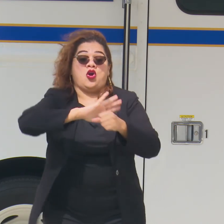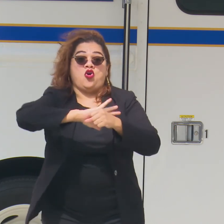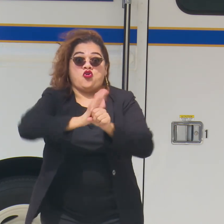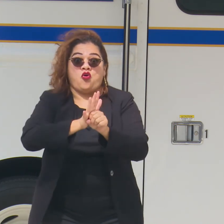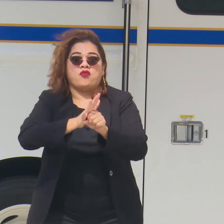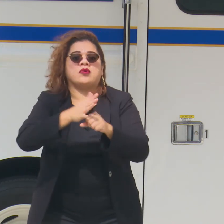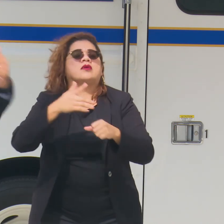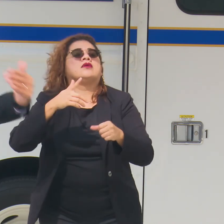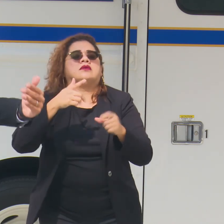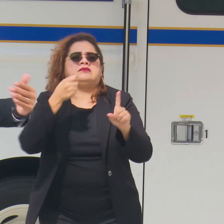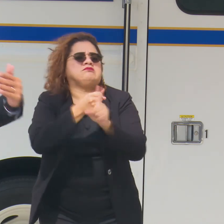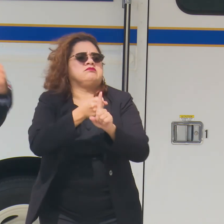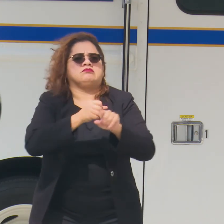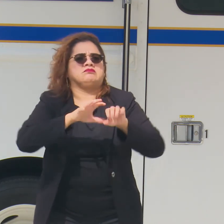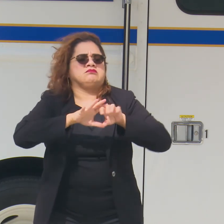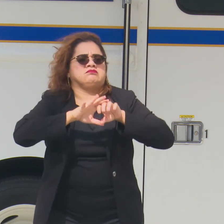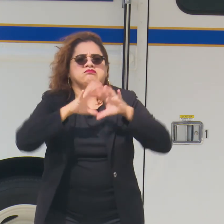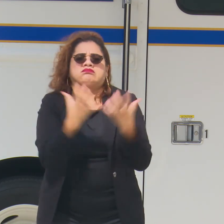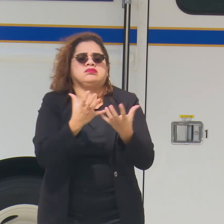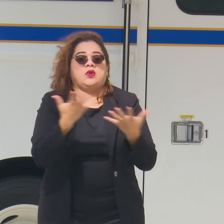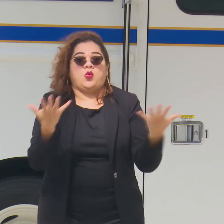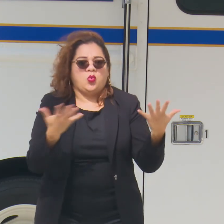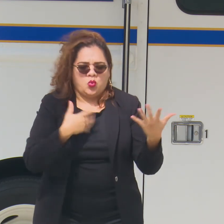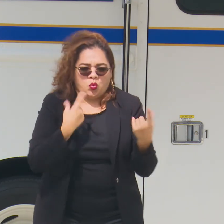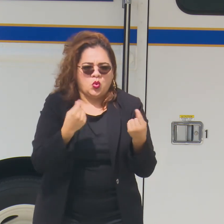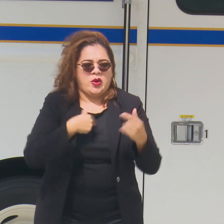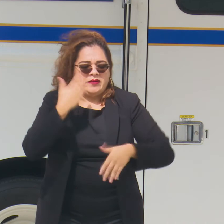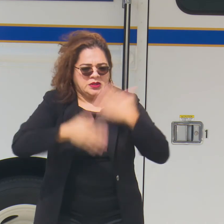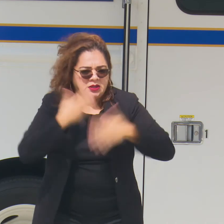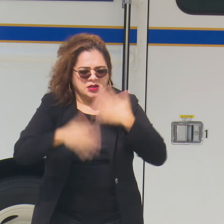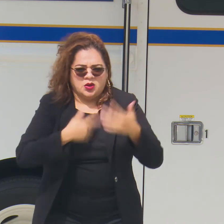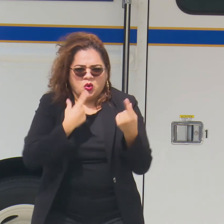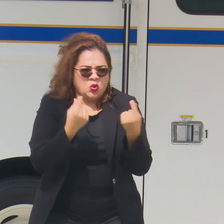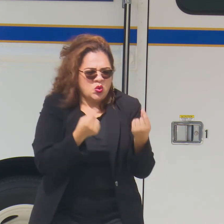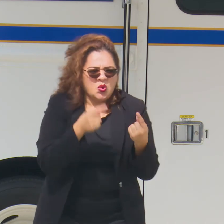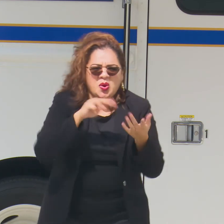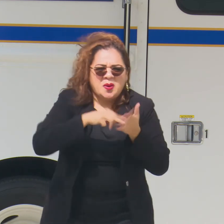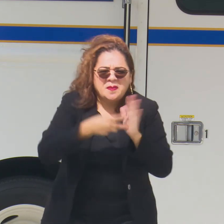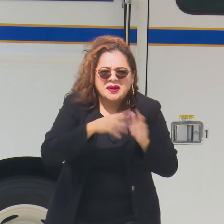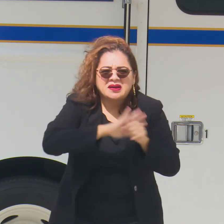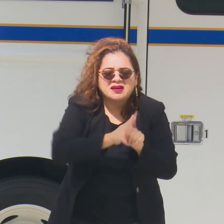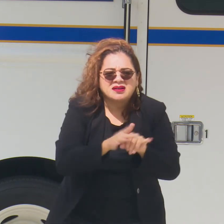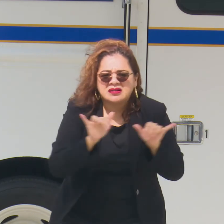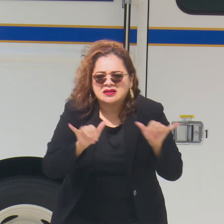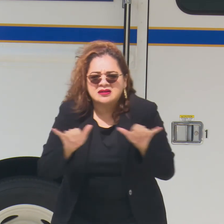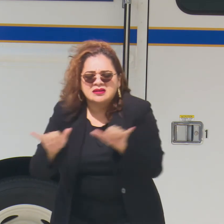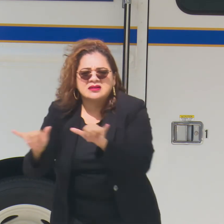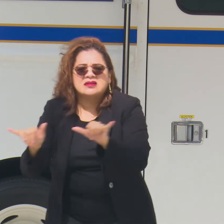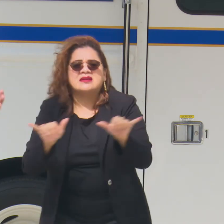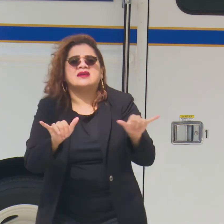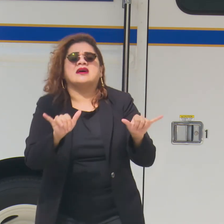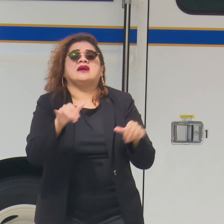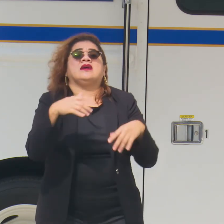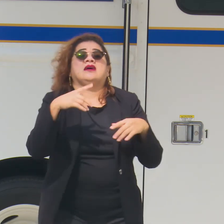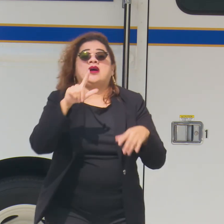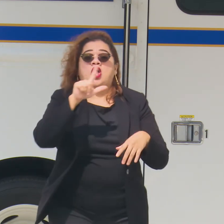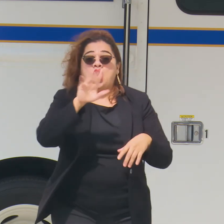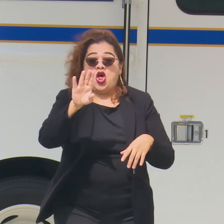And early on, the city of Long Beach, I think has one of the best and has had one of the best testing programs in the state. In fact we were